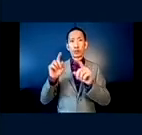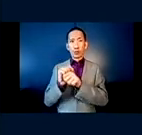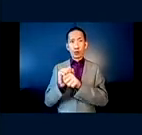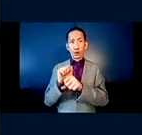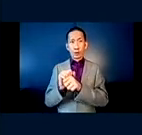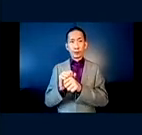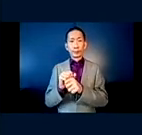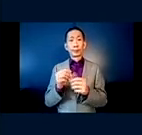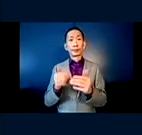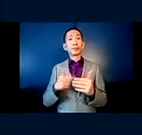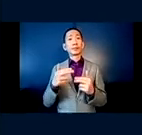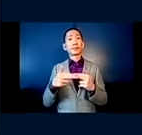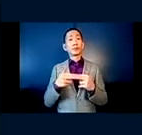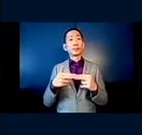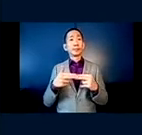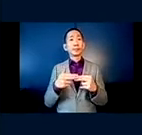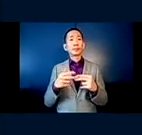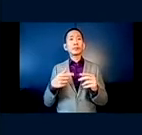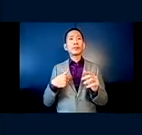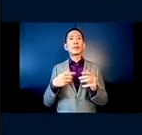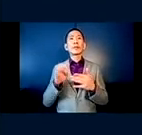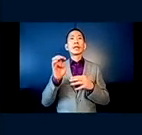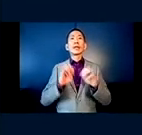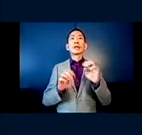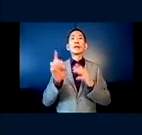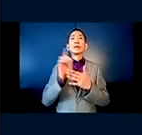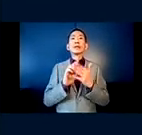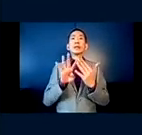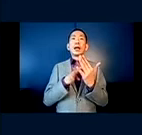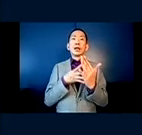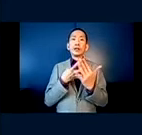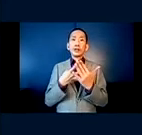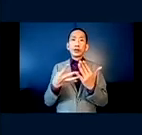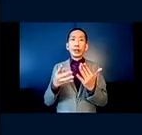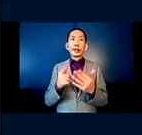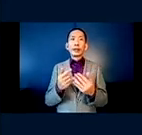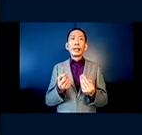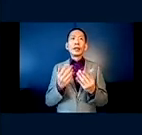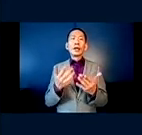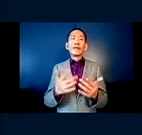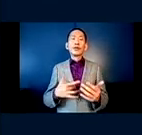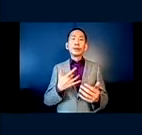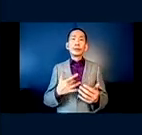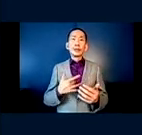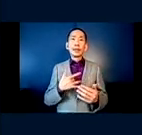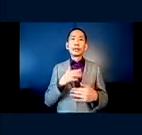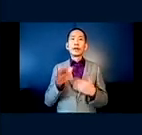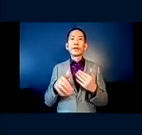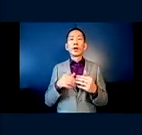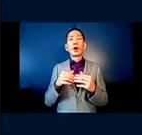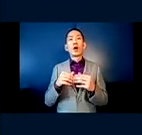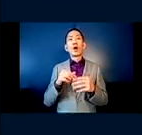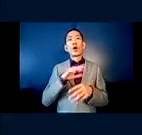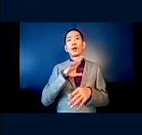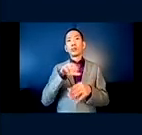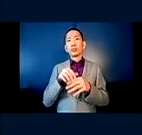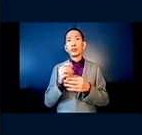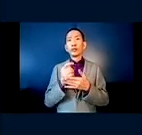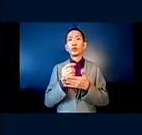YOU AN IDEA HOW RANDOMIZATION WORKS. THE NEXT SLIDE, AS THE EXPERIMENTAL DESIGN CHARTS THAT GIVES YOU A SENSE OF ALL THE